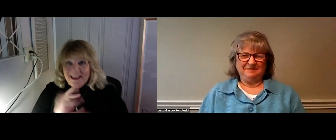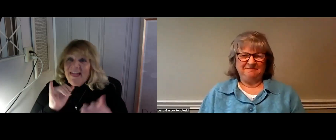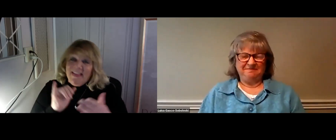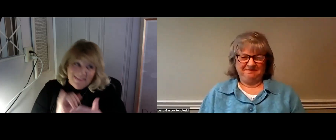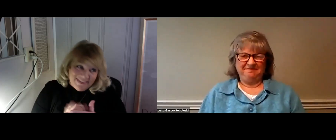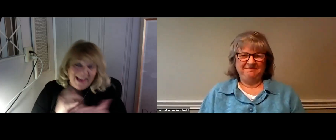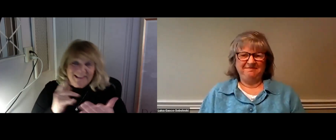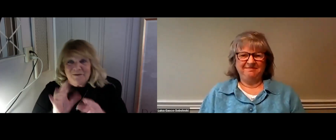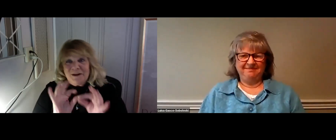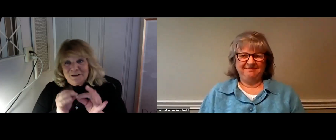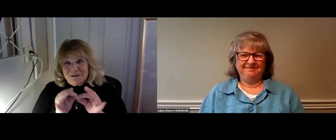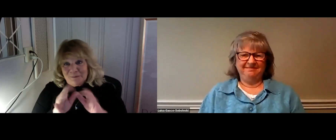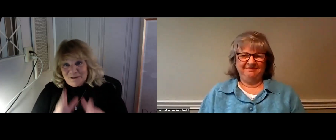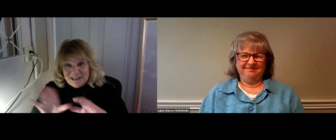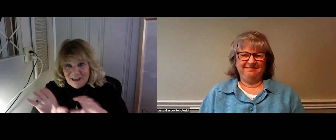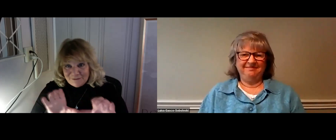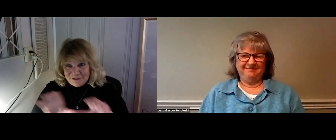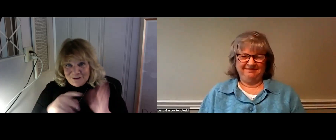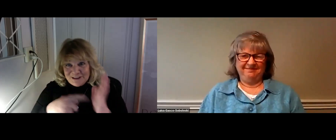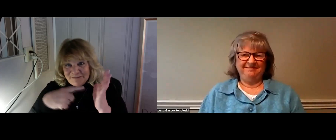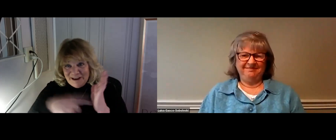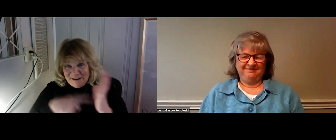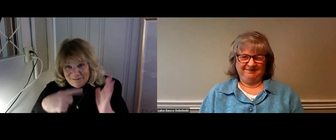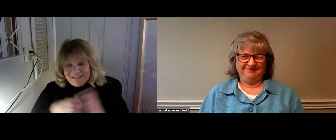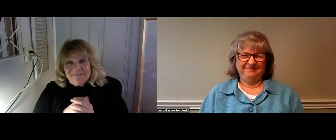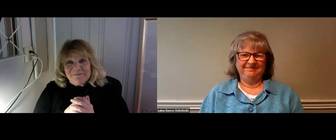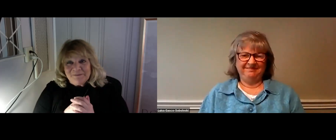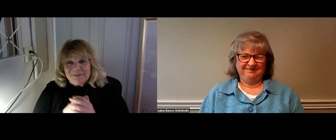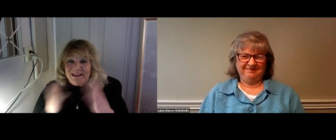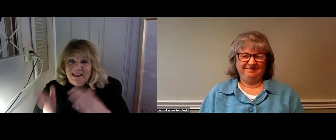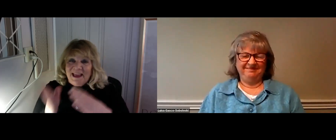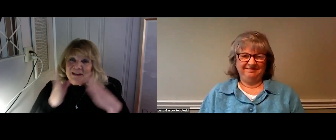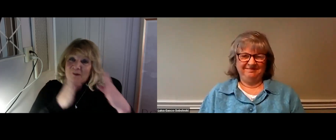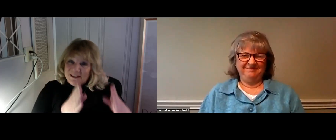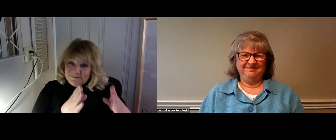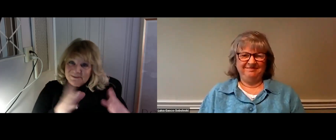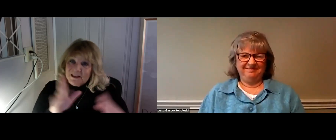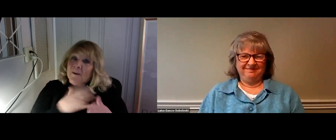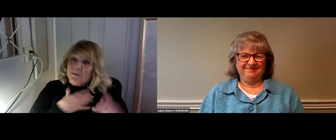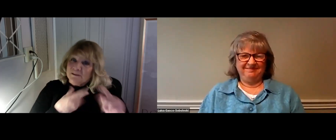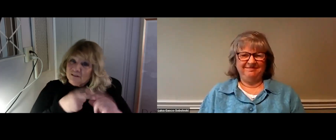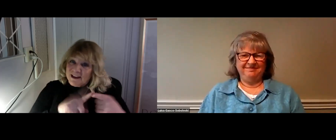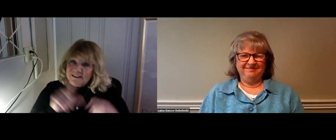that's what interpreters have to do sometimes. Anyway, my friend Luisa.